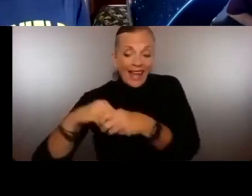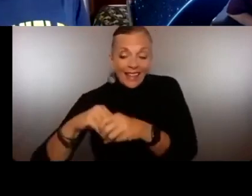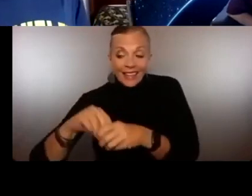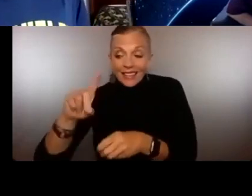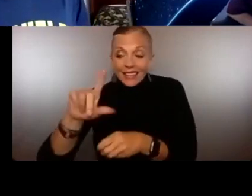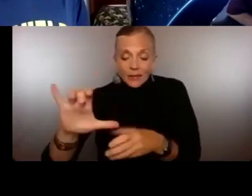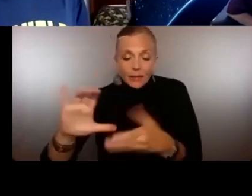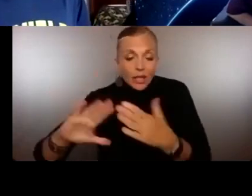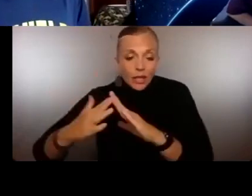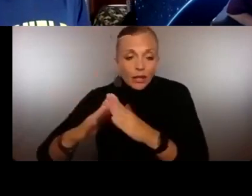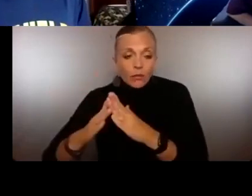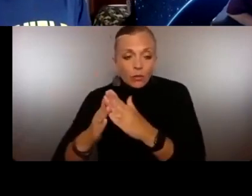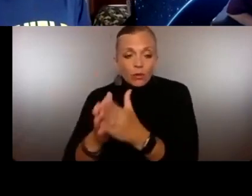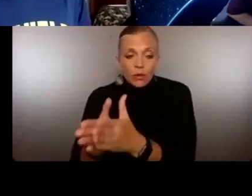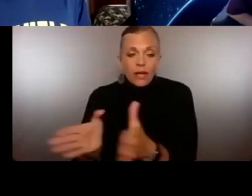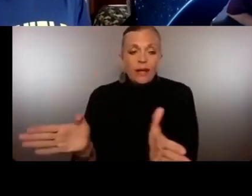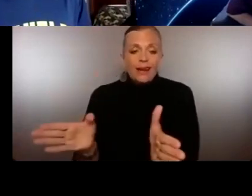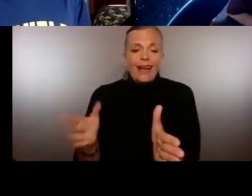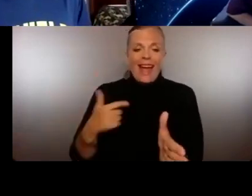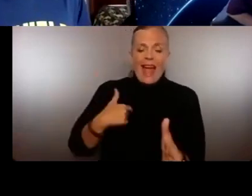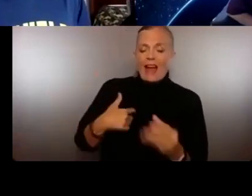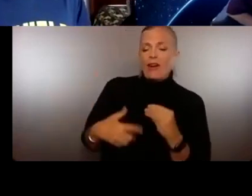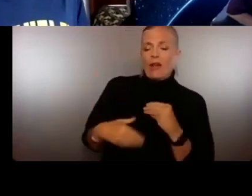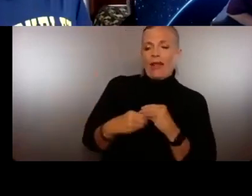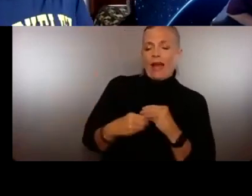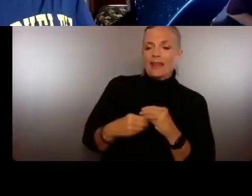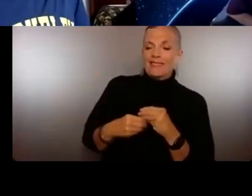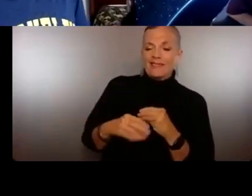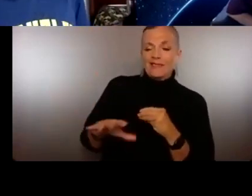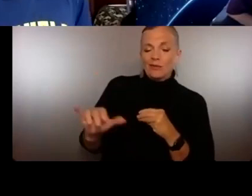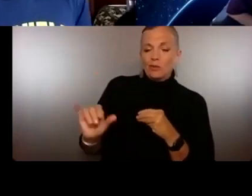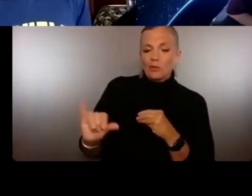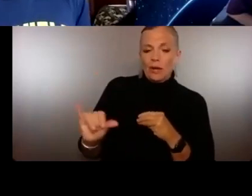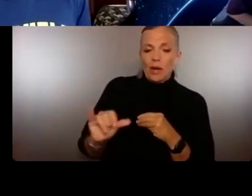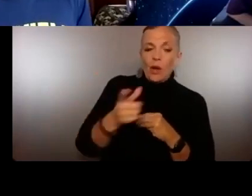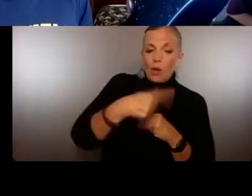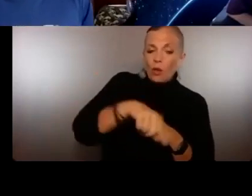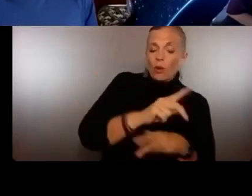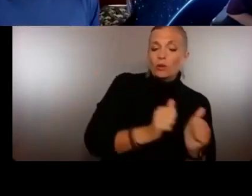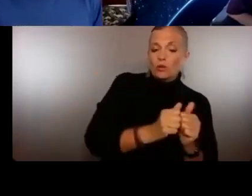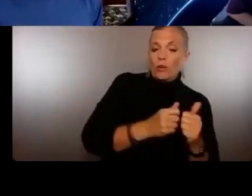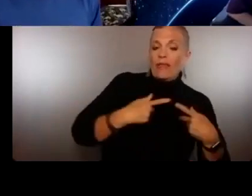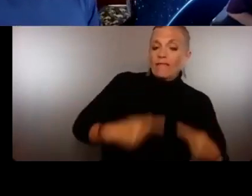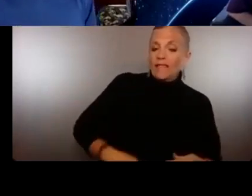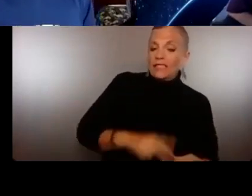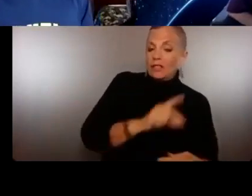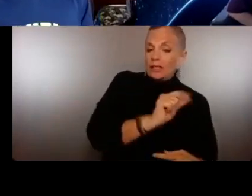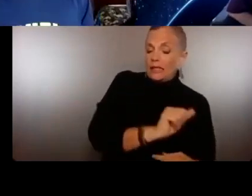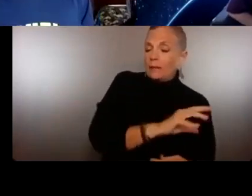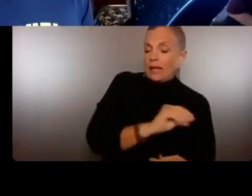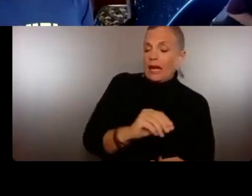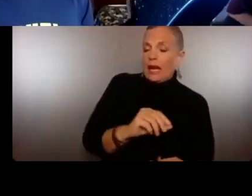and then I will just add-- between those with physical disabilities with those